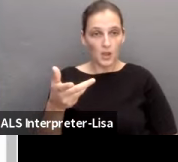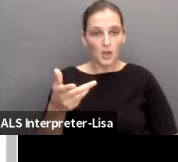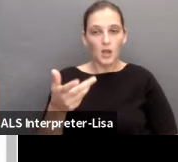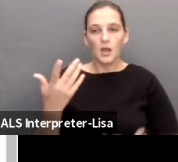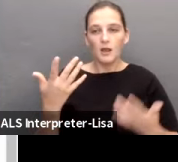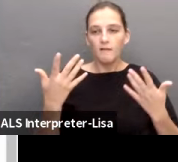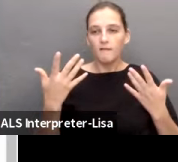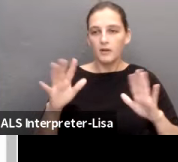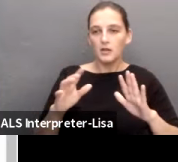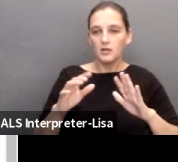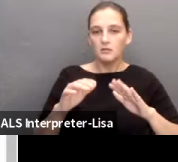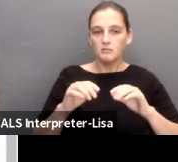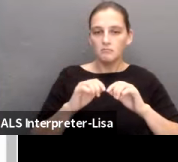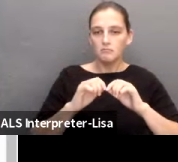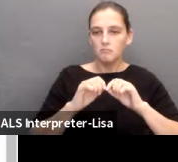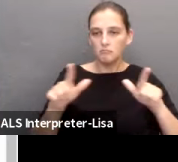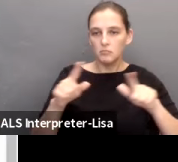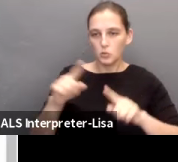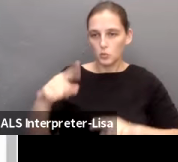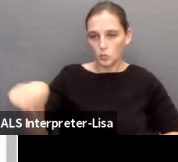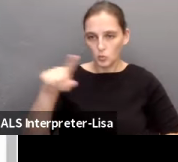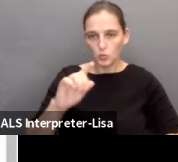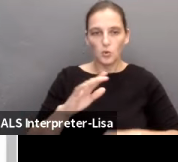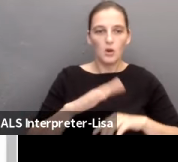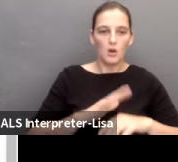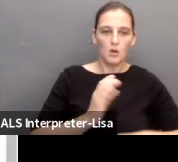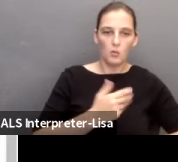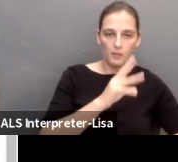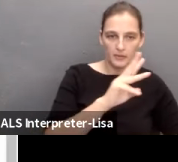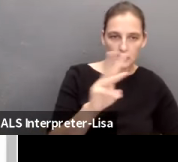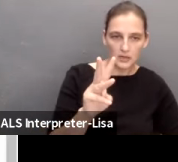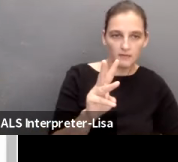to you. on our website, we have it at the opening